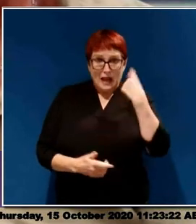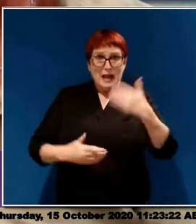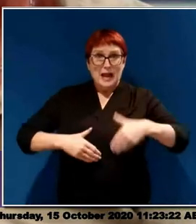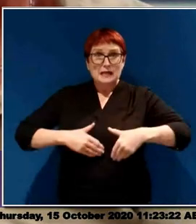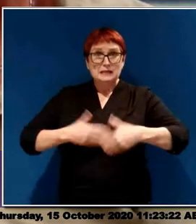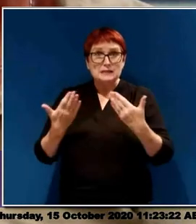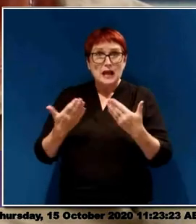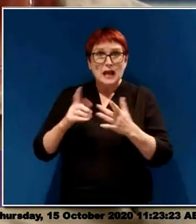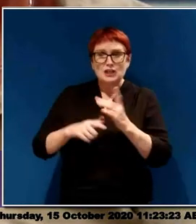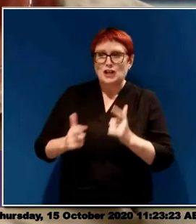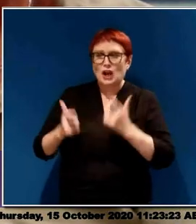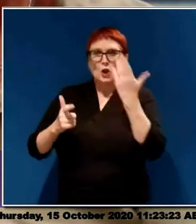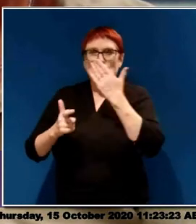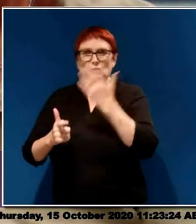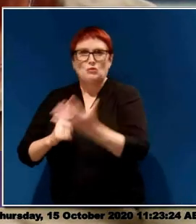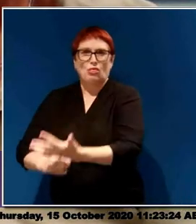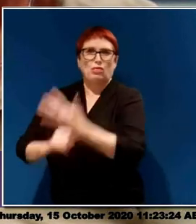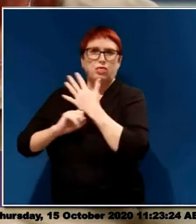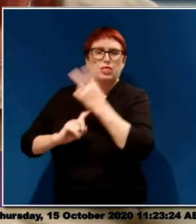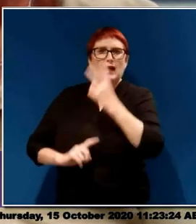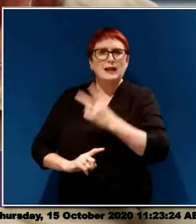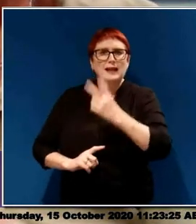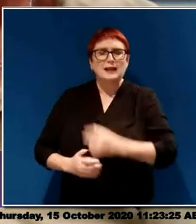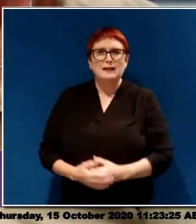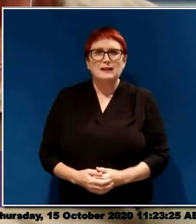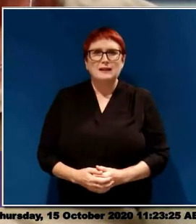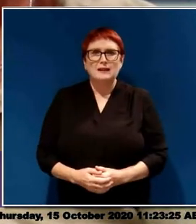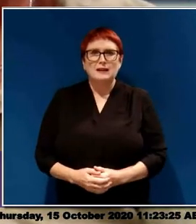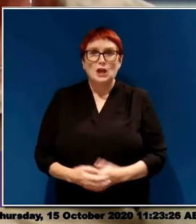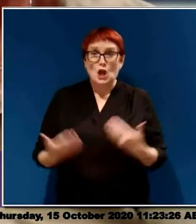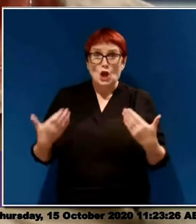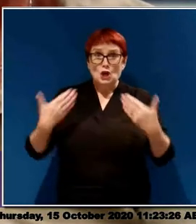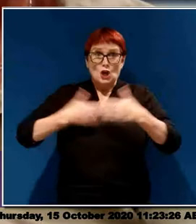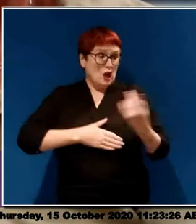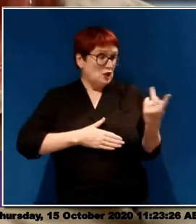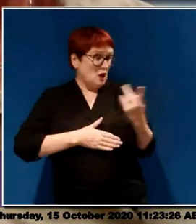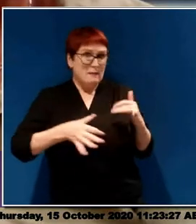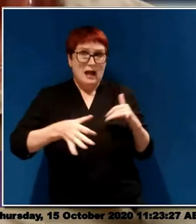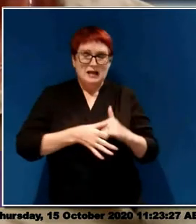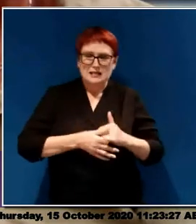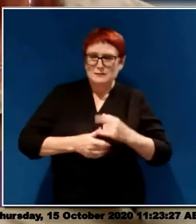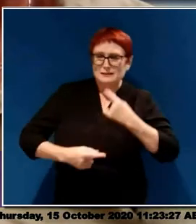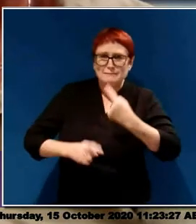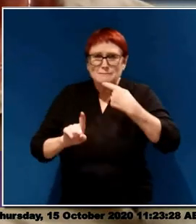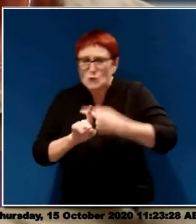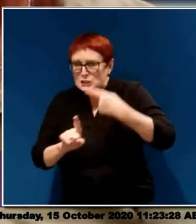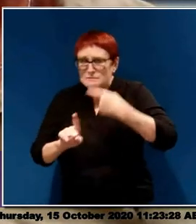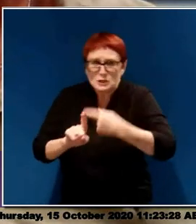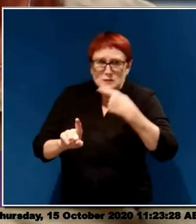So whatever we tried to do that night, it was gone by the next day, and